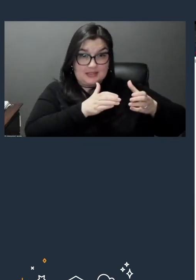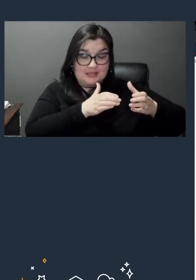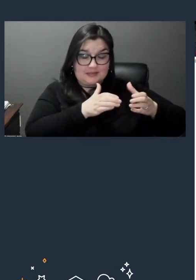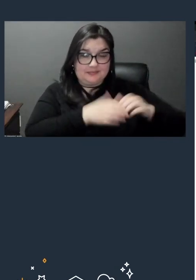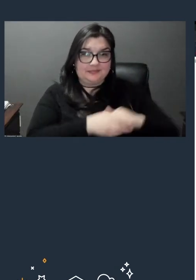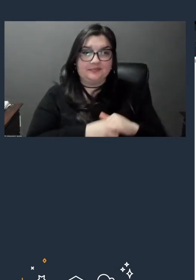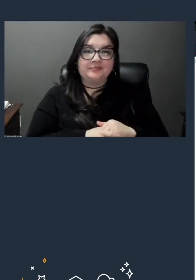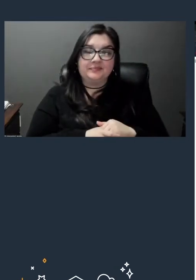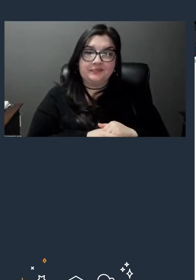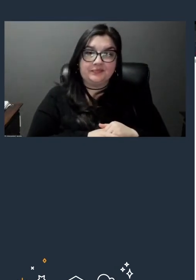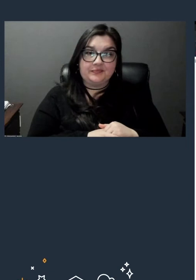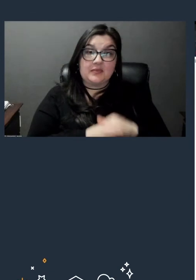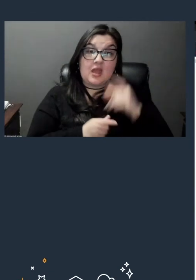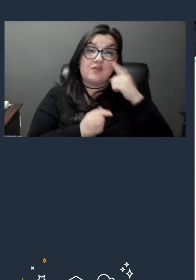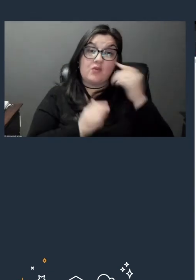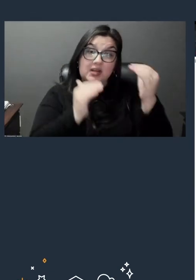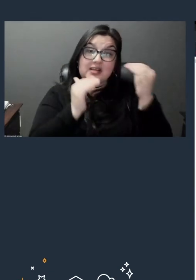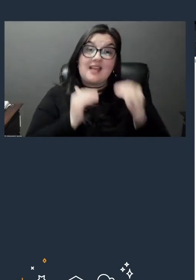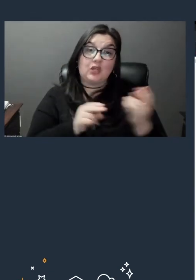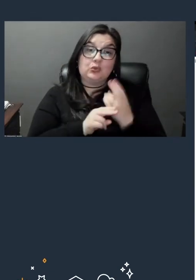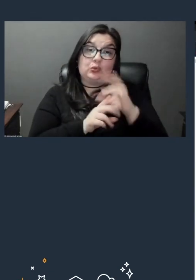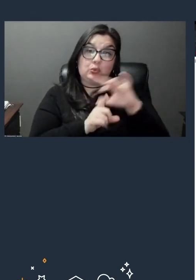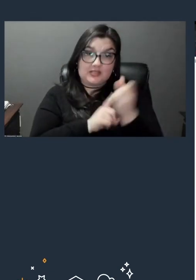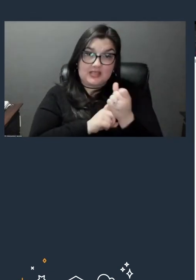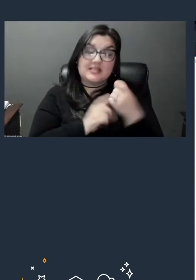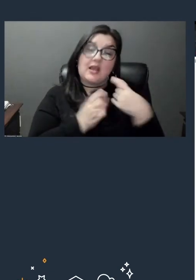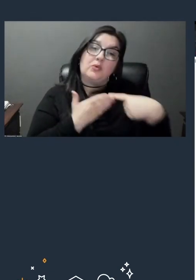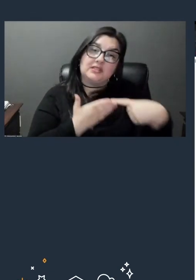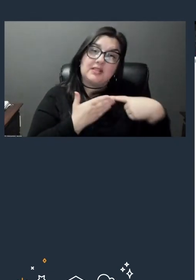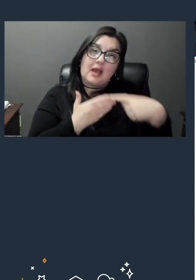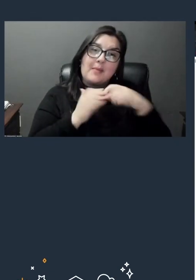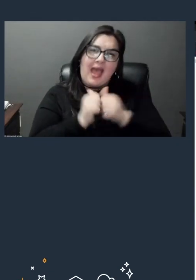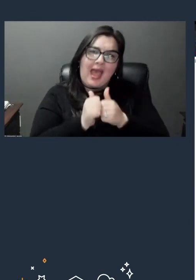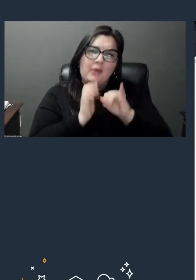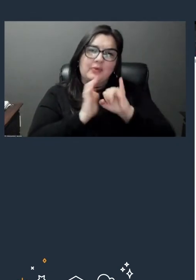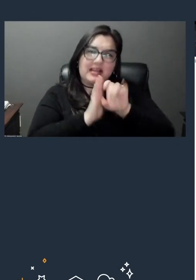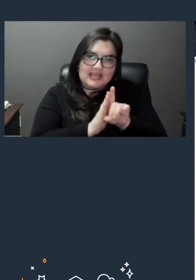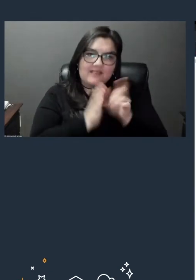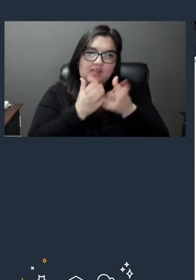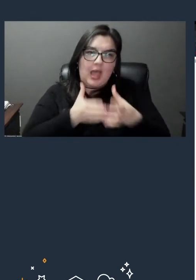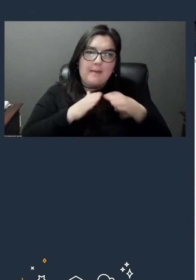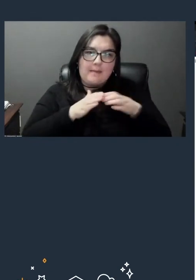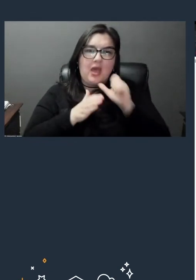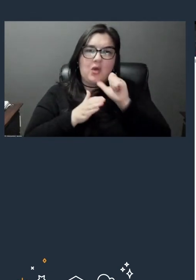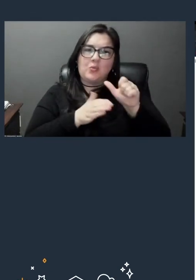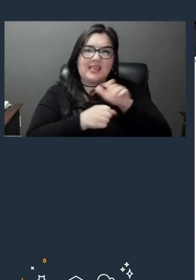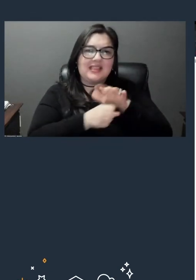For our next use case, I would like to talk about how can we identify buckets with incomplete MPUs and clean them up.